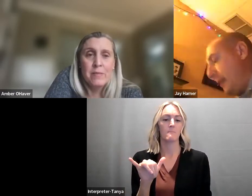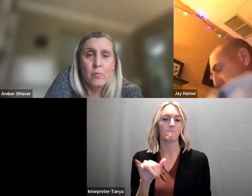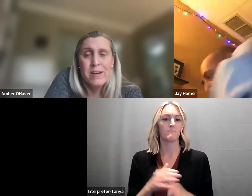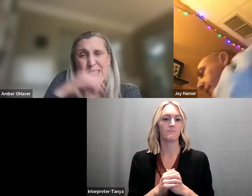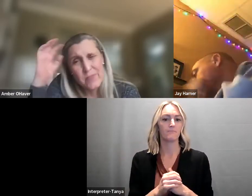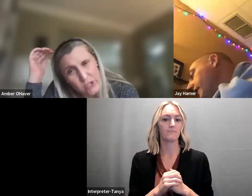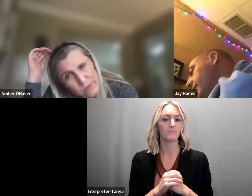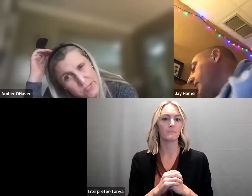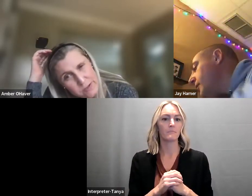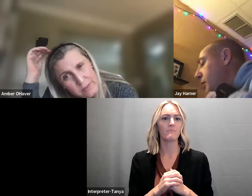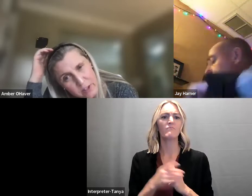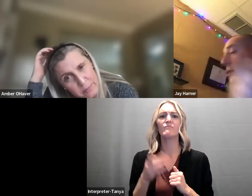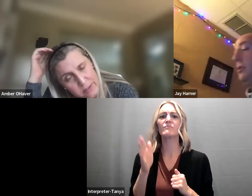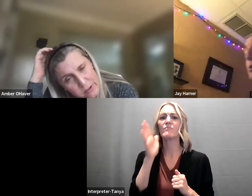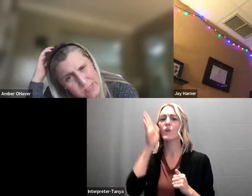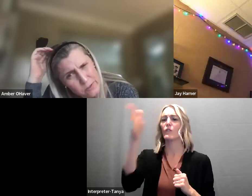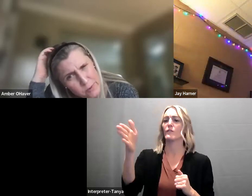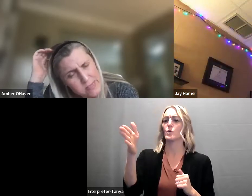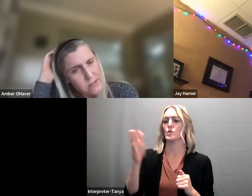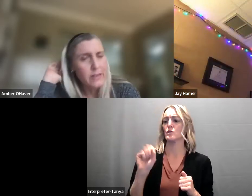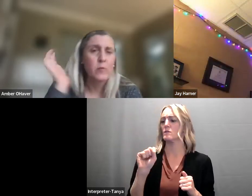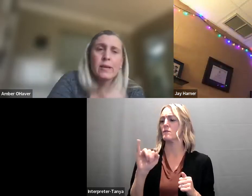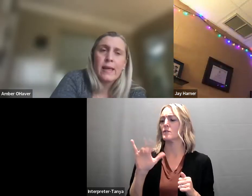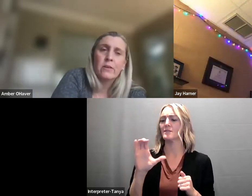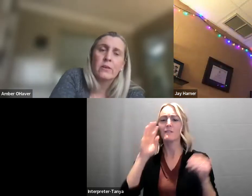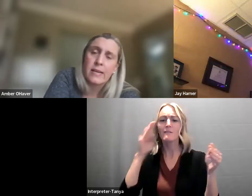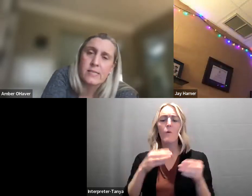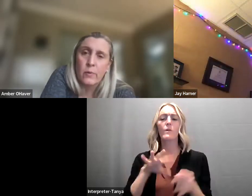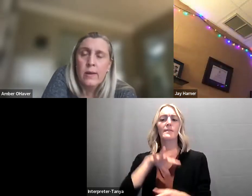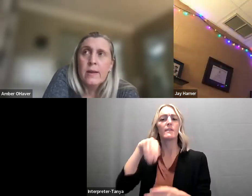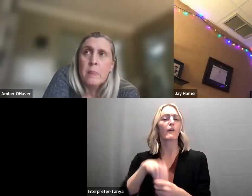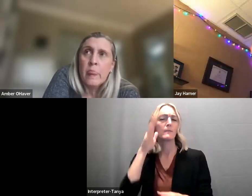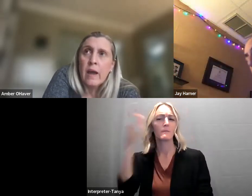But what is the future for SILCK involvement or sick focus look like? What can it look like?